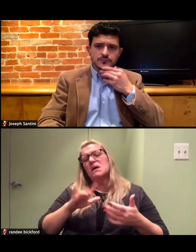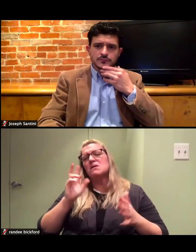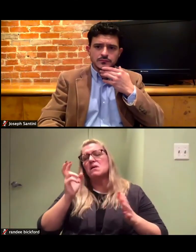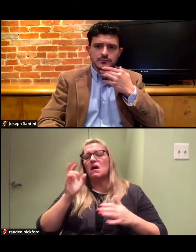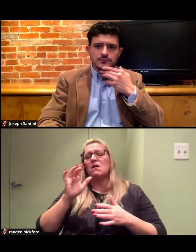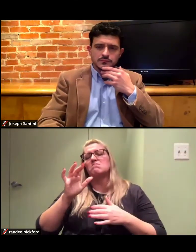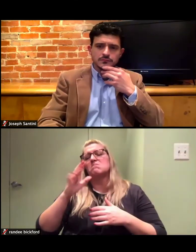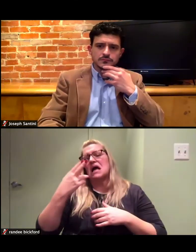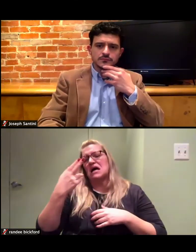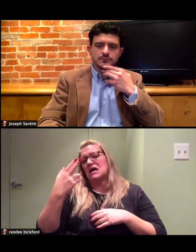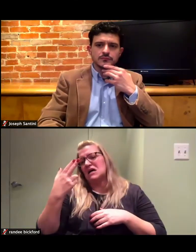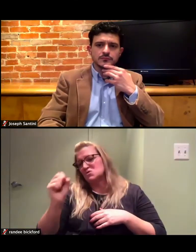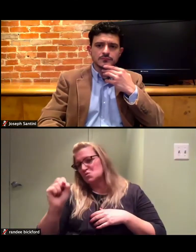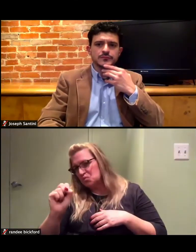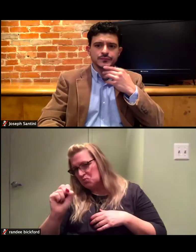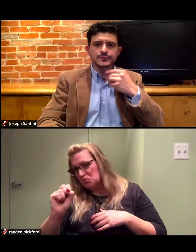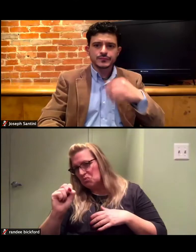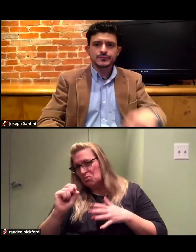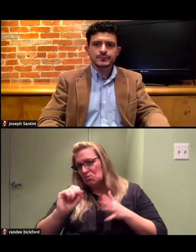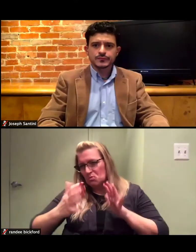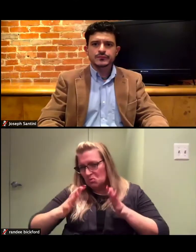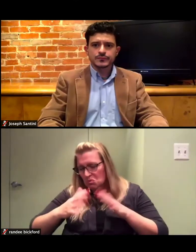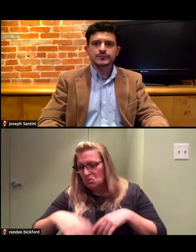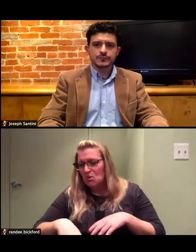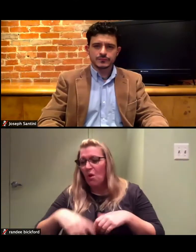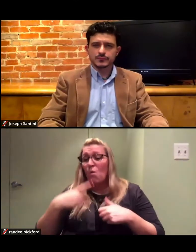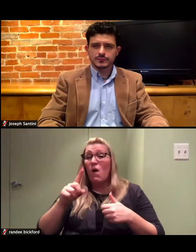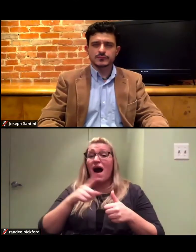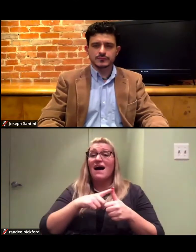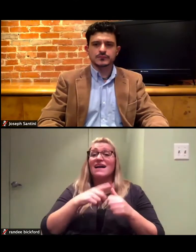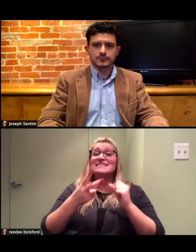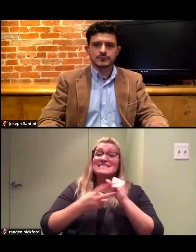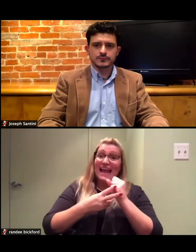So, really investment tends to be in high school or so.